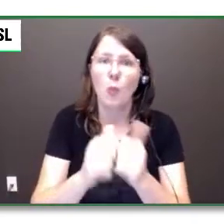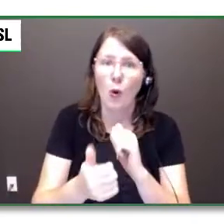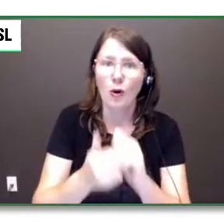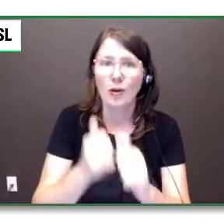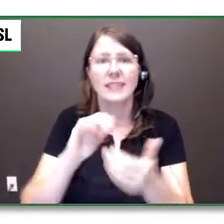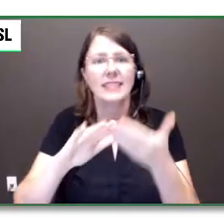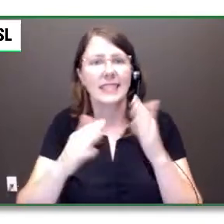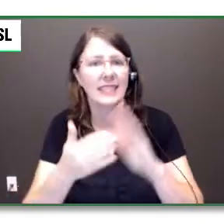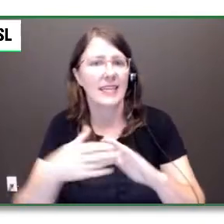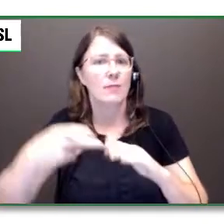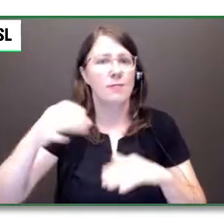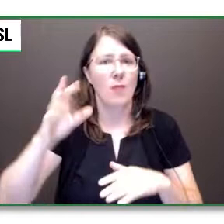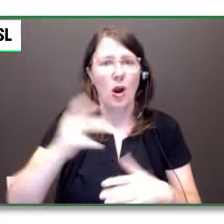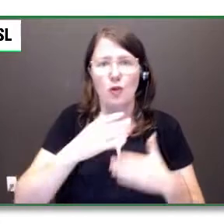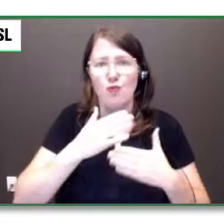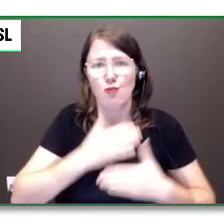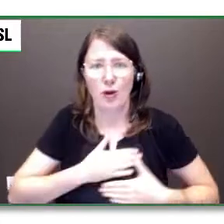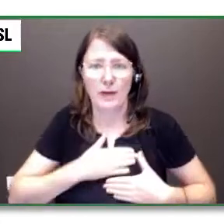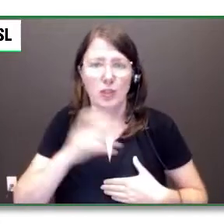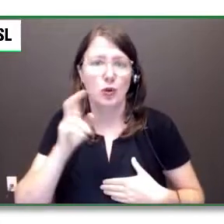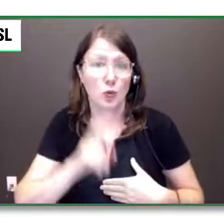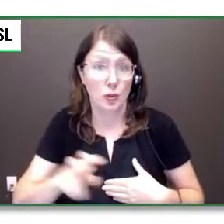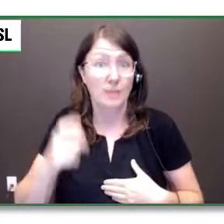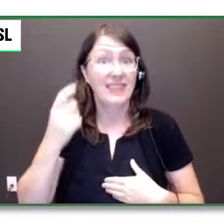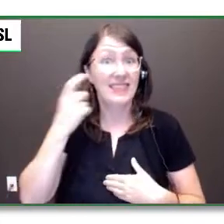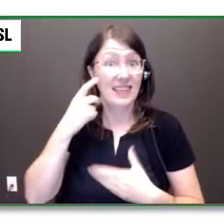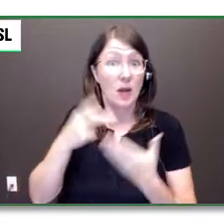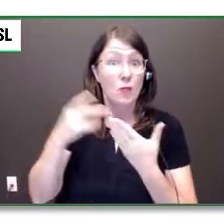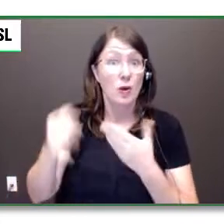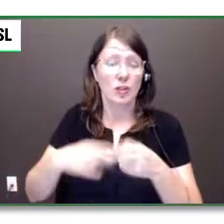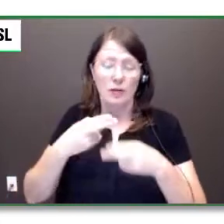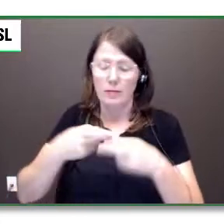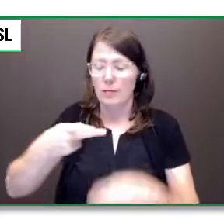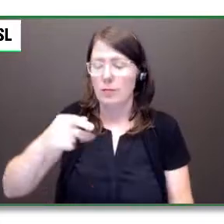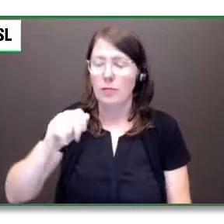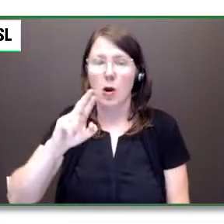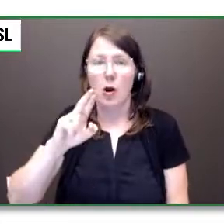His current project PARCOURS seeks to inform accessibility standards in